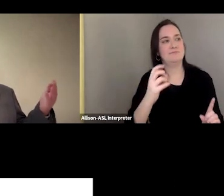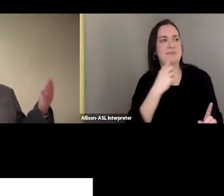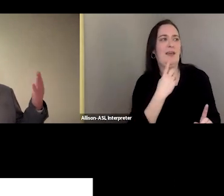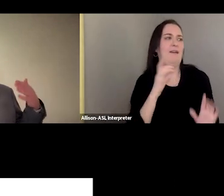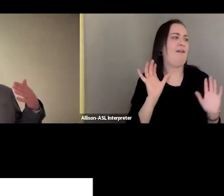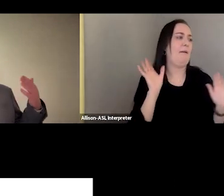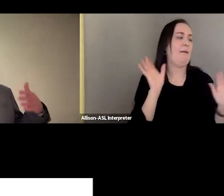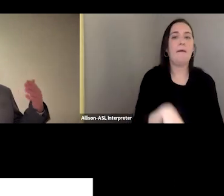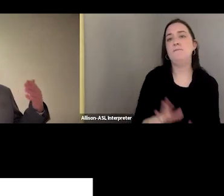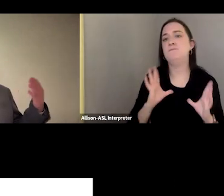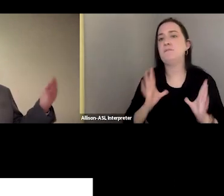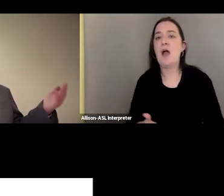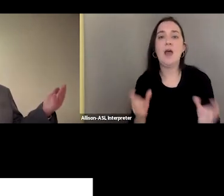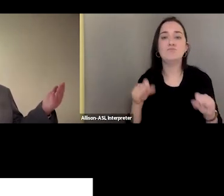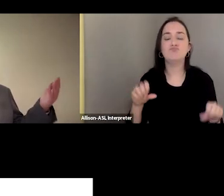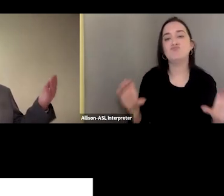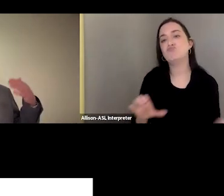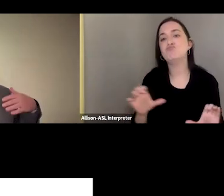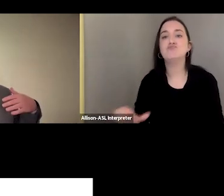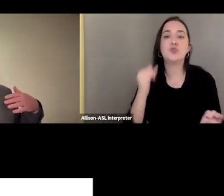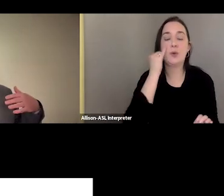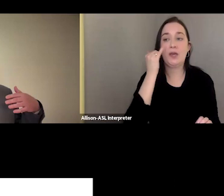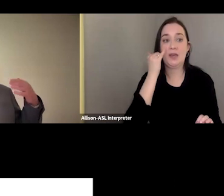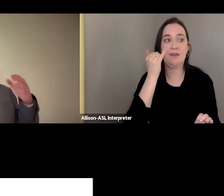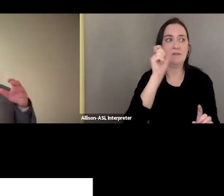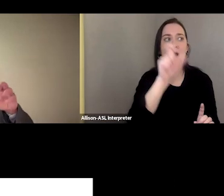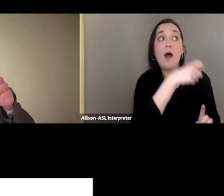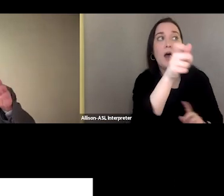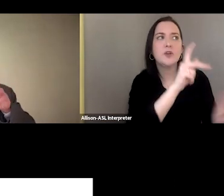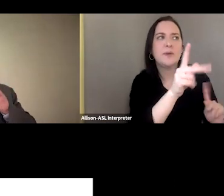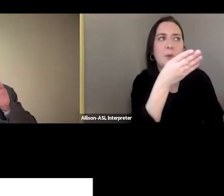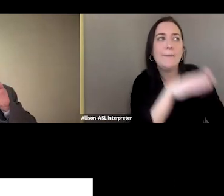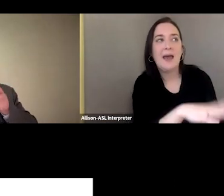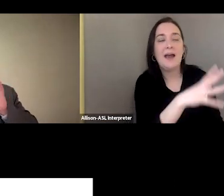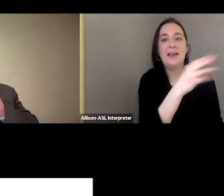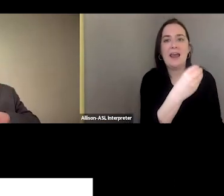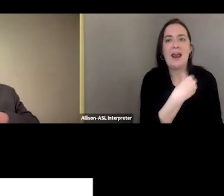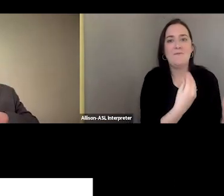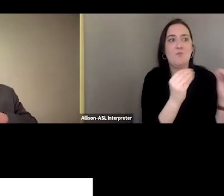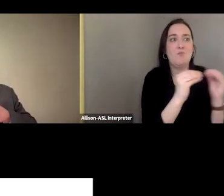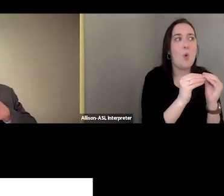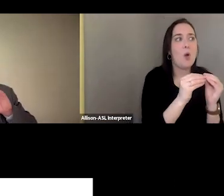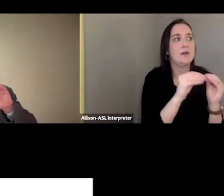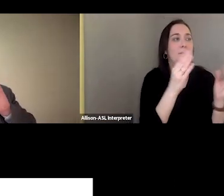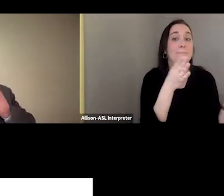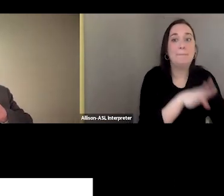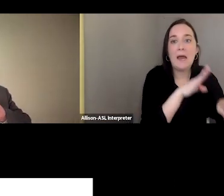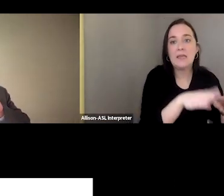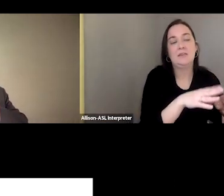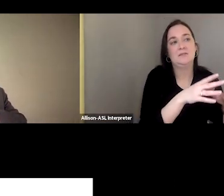that people do it more and with more money than you are doing, and that seems to actually mediate the relationship. So this is a phenomenon